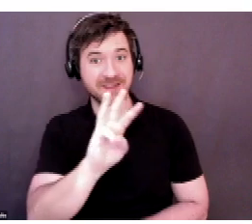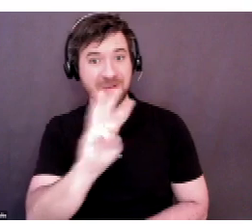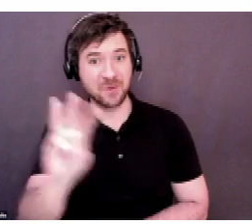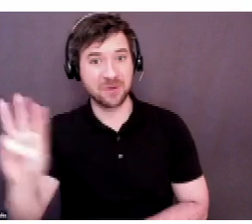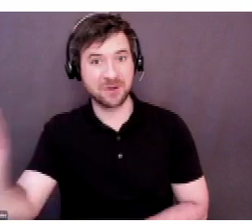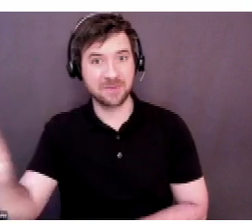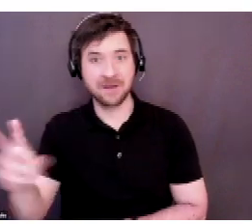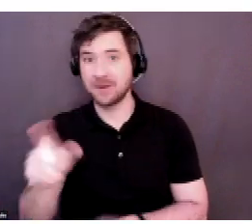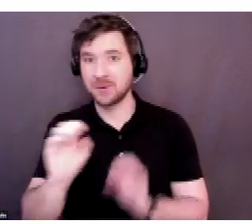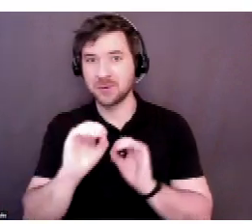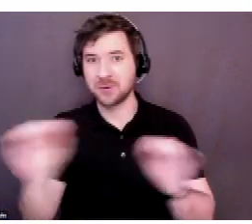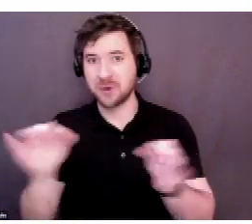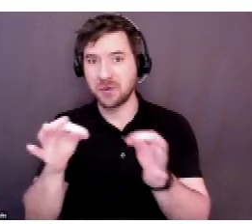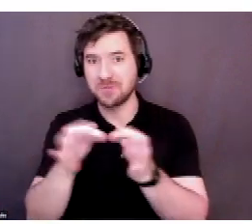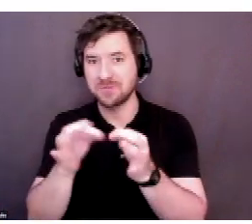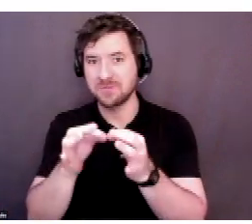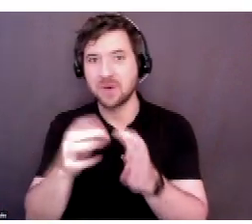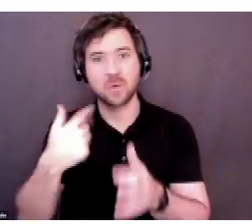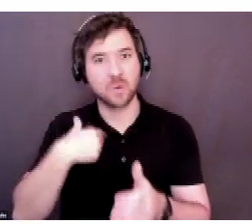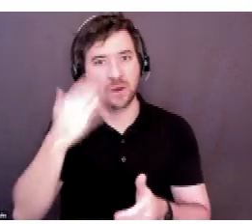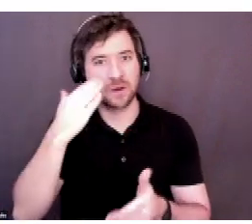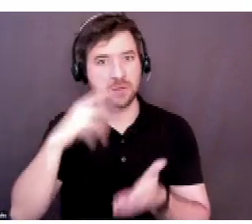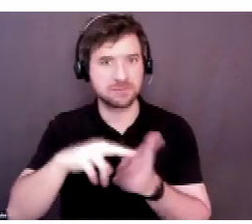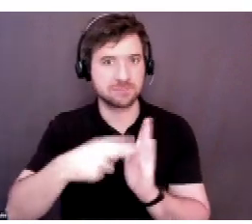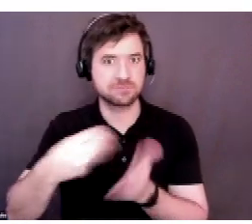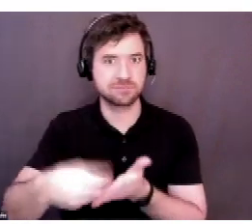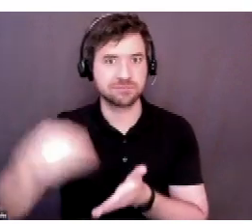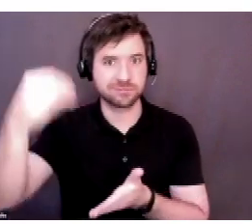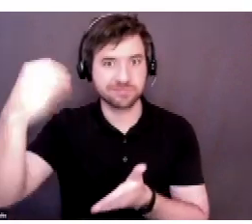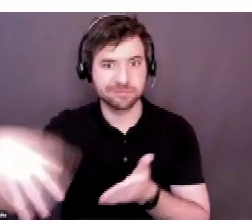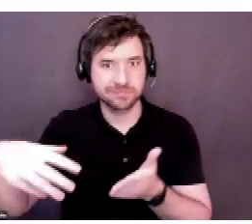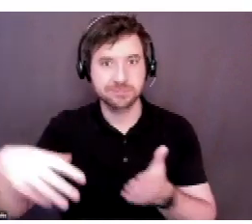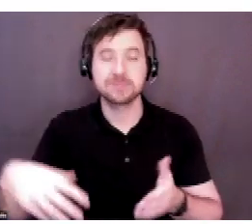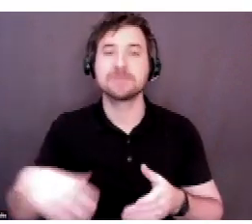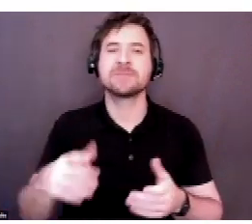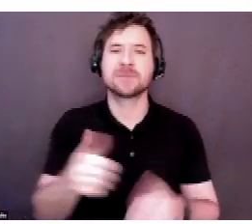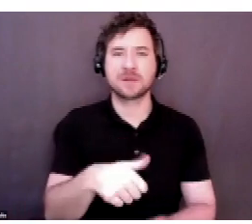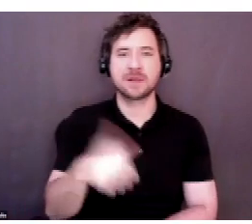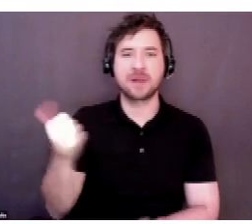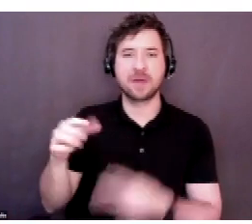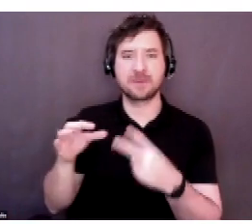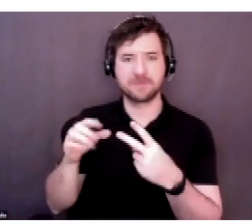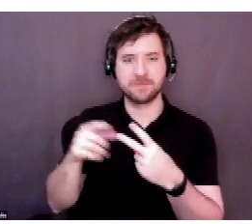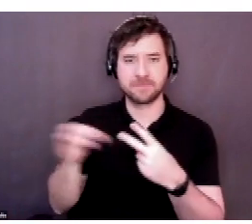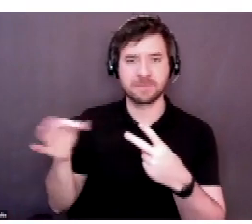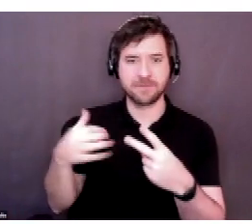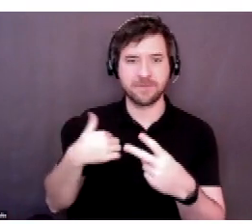we know it's because of the price is exorbitant. And then the other crib I found was the gerty crib,